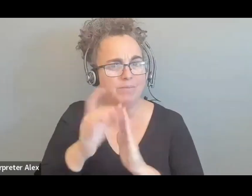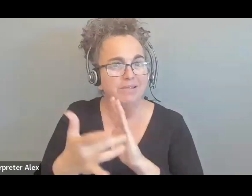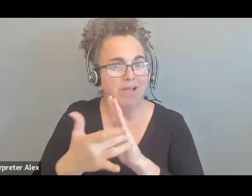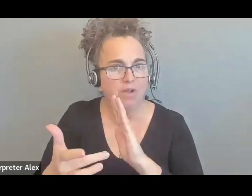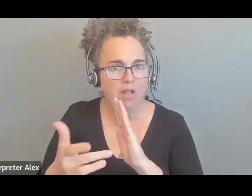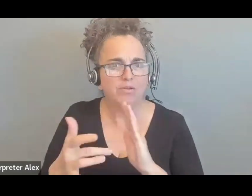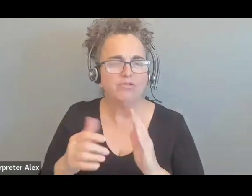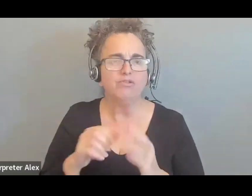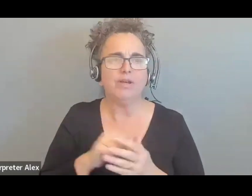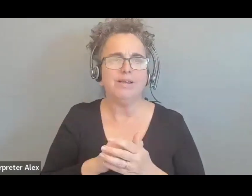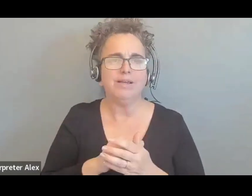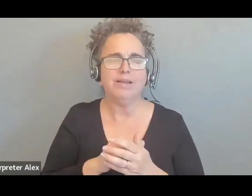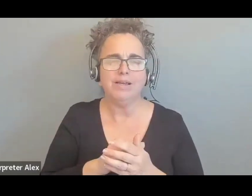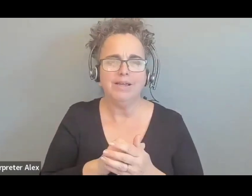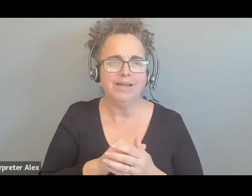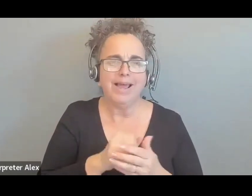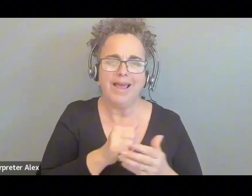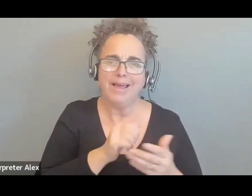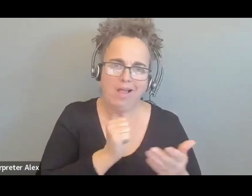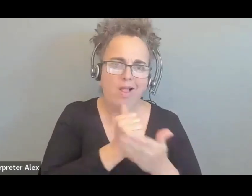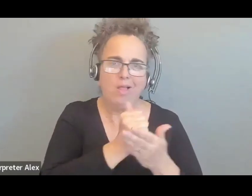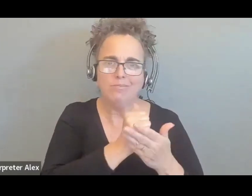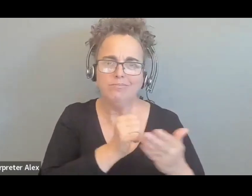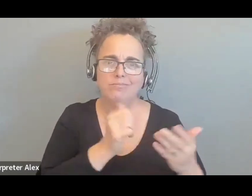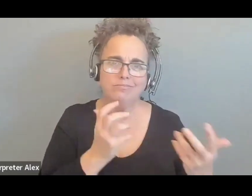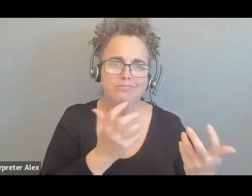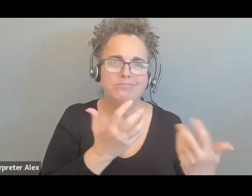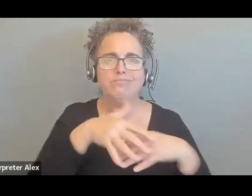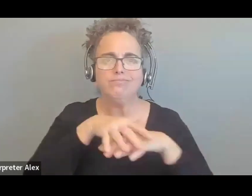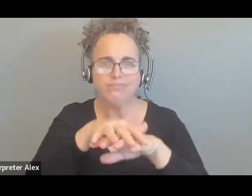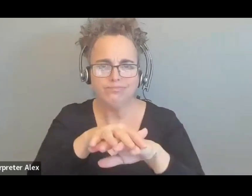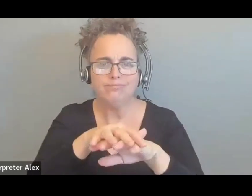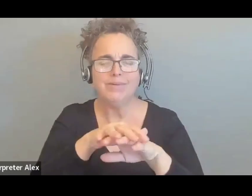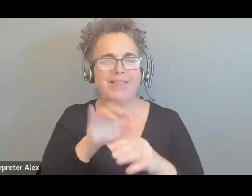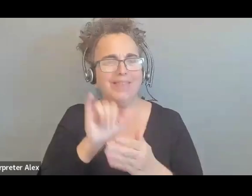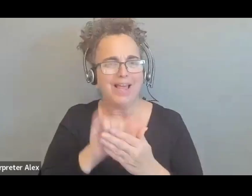That is, that that's the market, the community that I was talking about earlier.